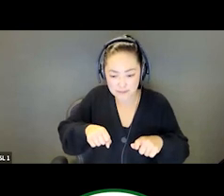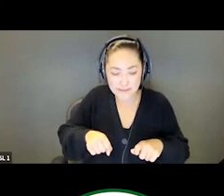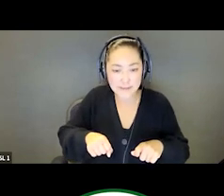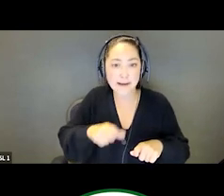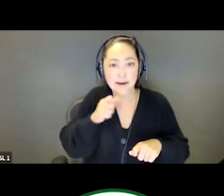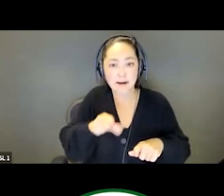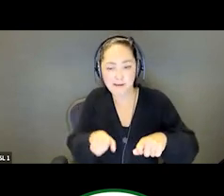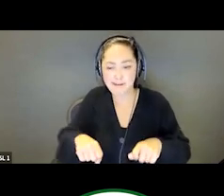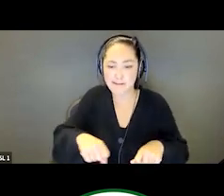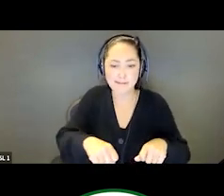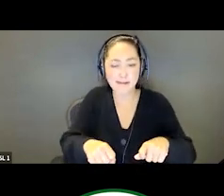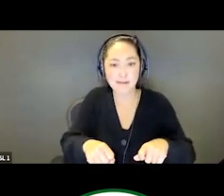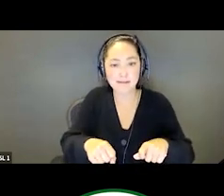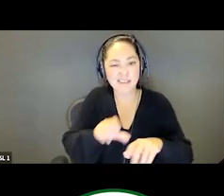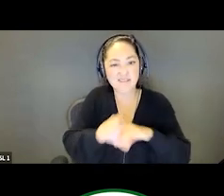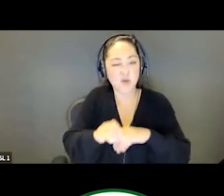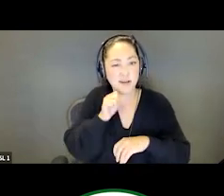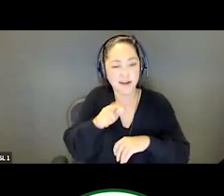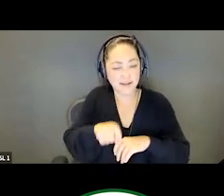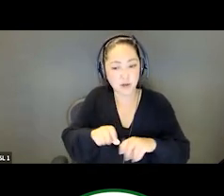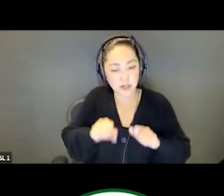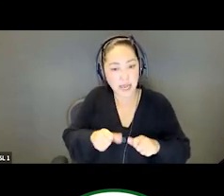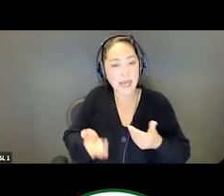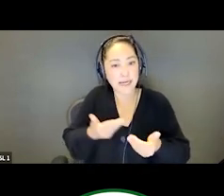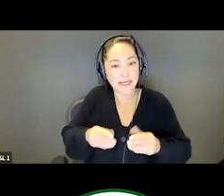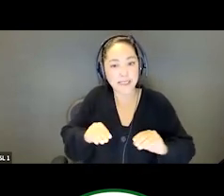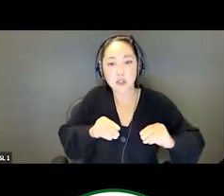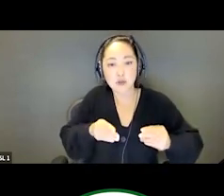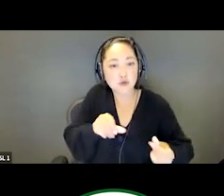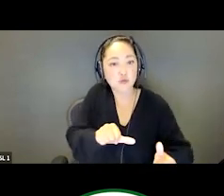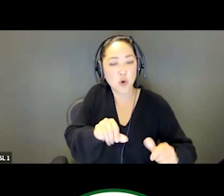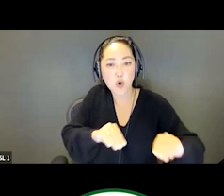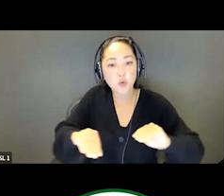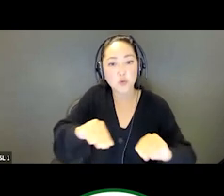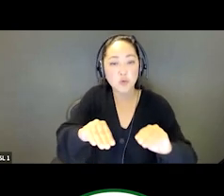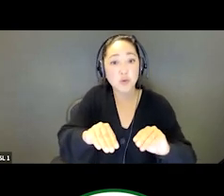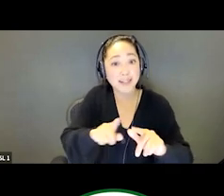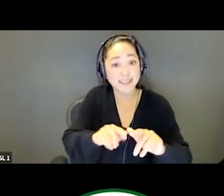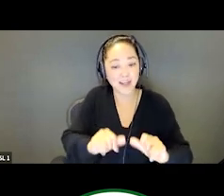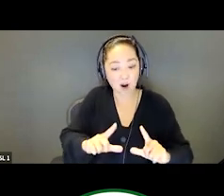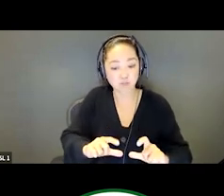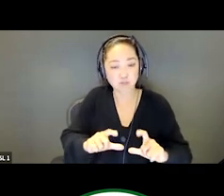The long wheel base also helps when you have an even terrain and you have to go over roots,